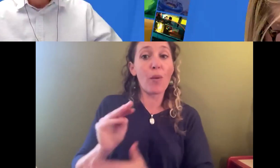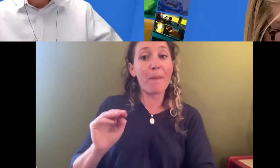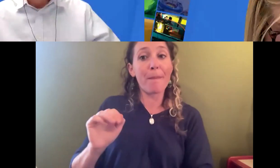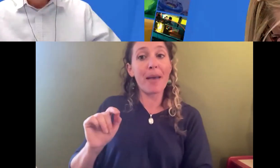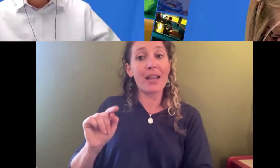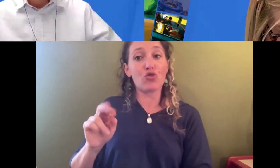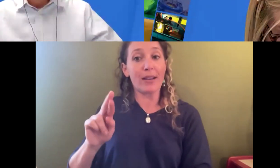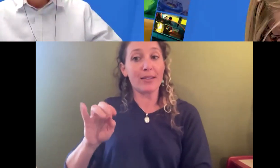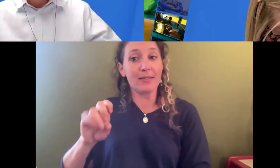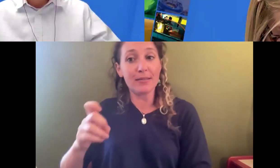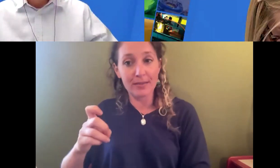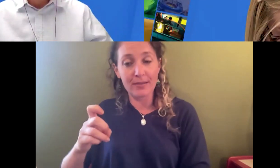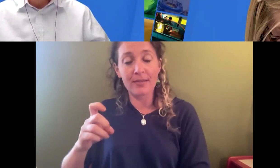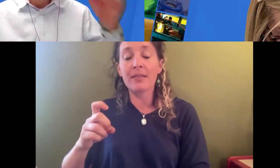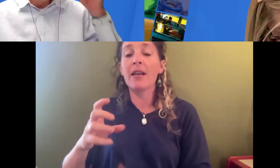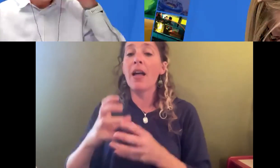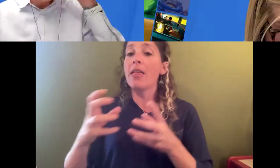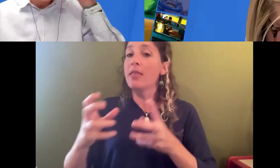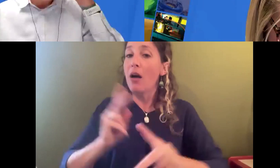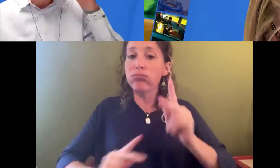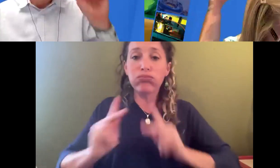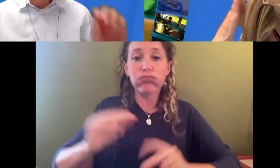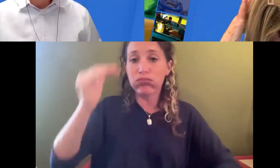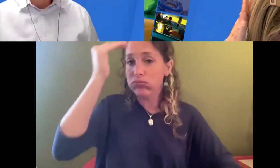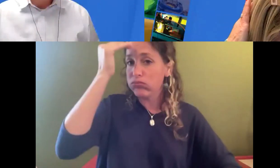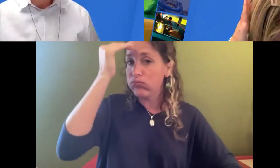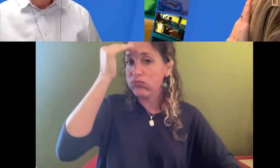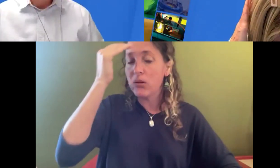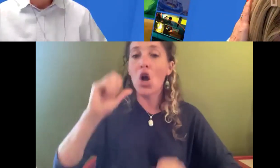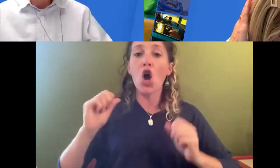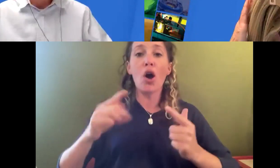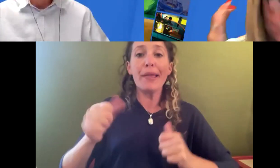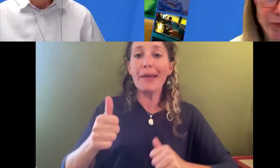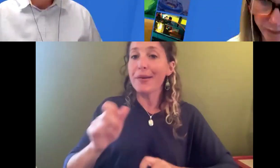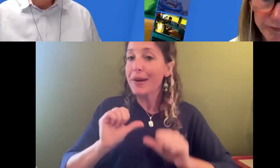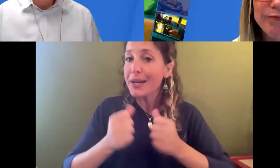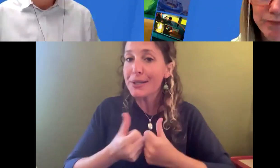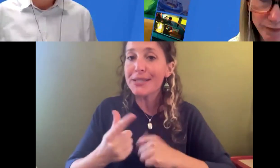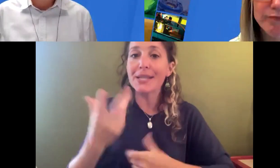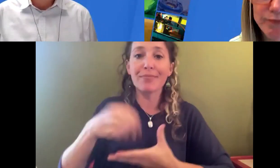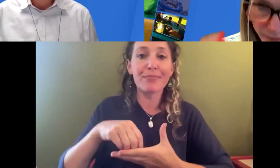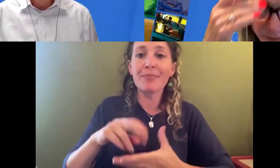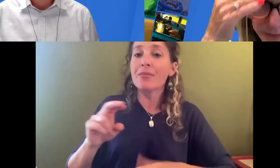as most or a lot of people are aware, all the other agencies that were part of the RTCs in the prior approval matrix.